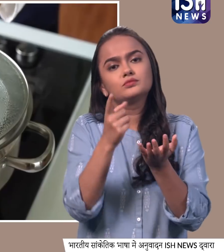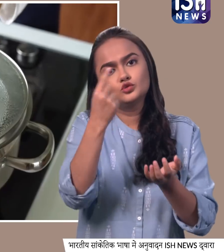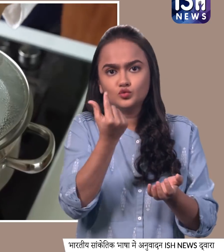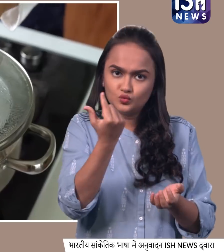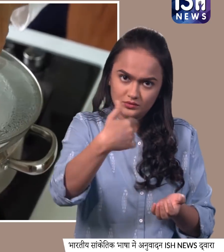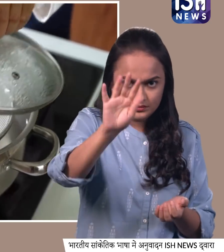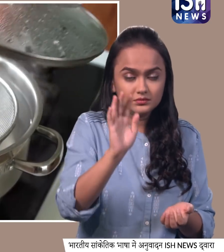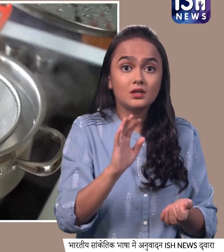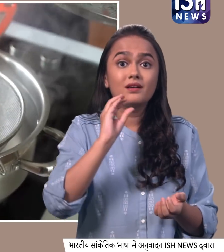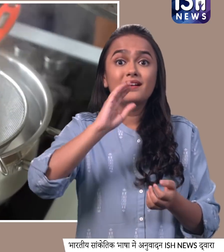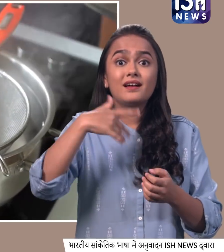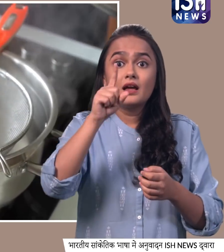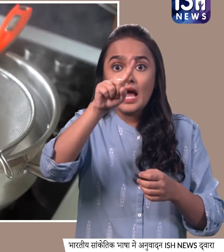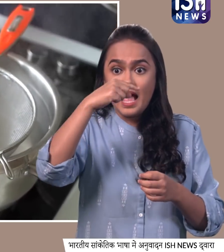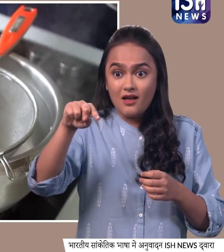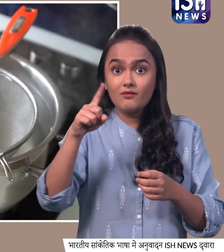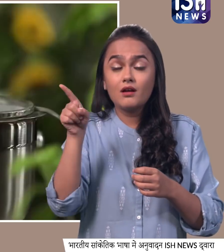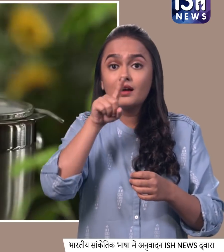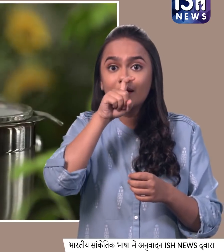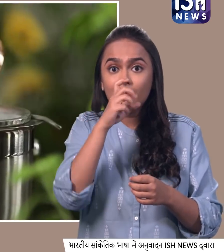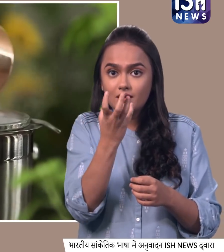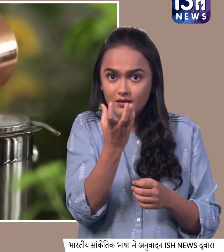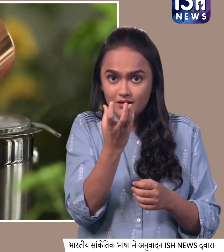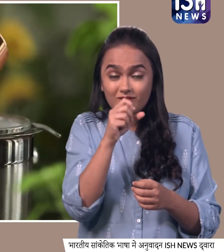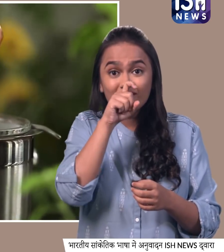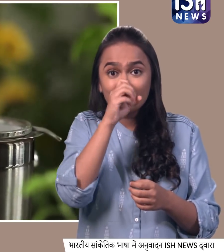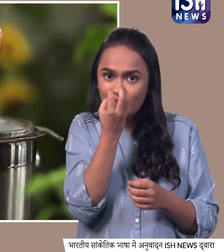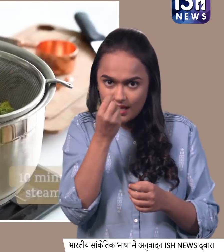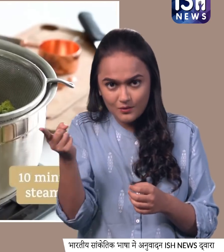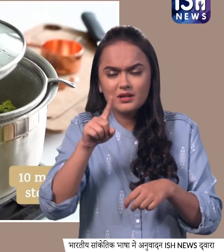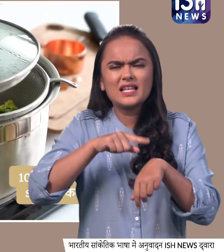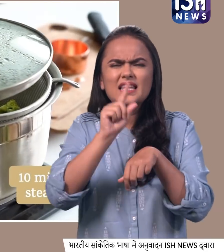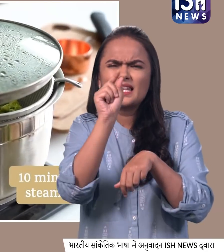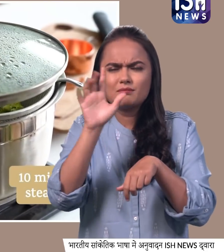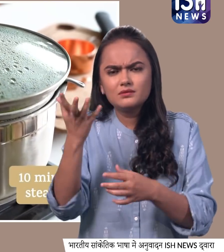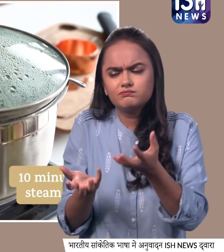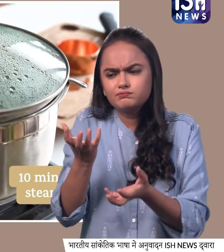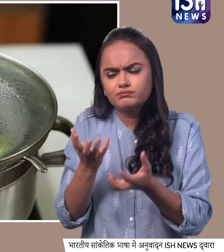Then add 1.5 cup chopped broccoli and steam it for 10 mins too